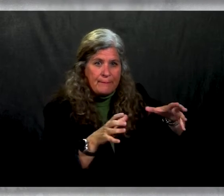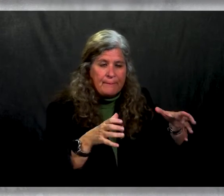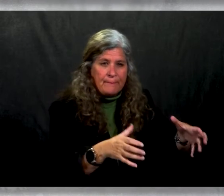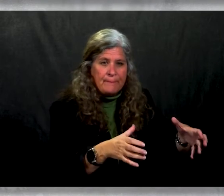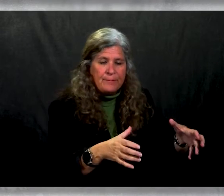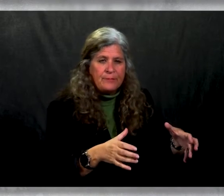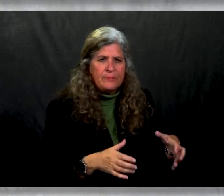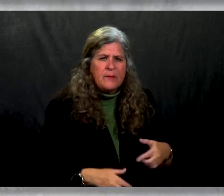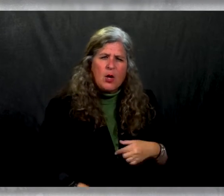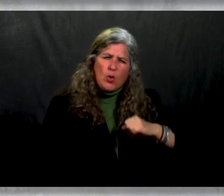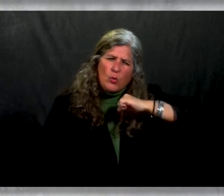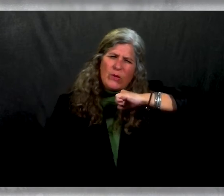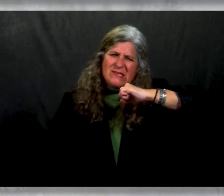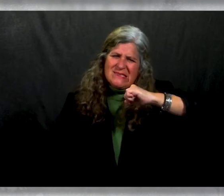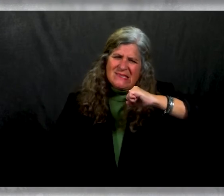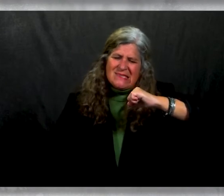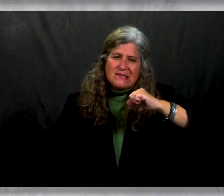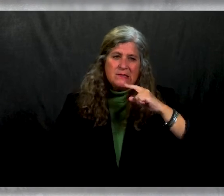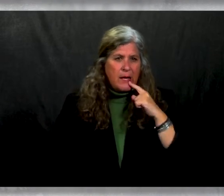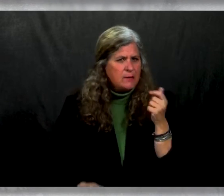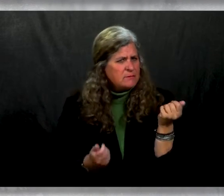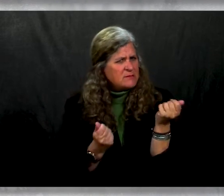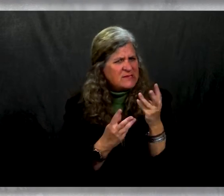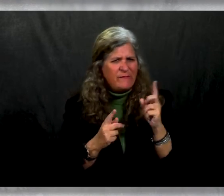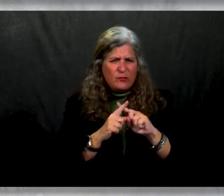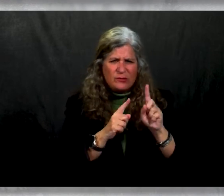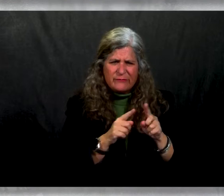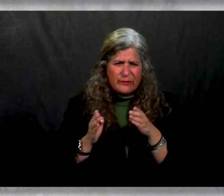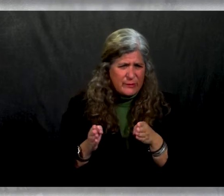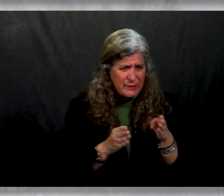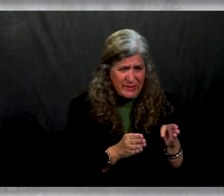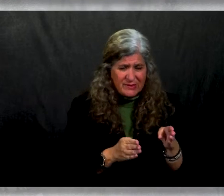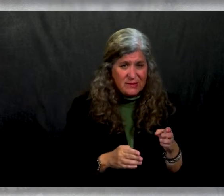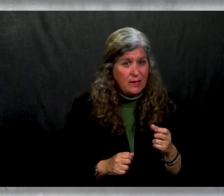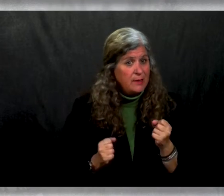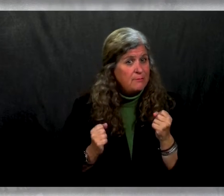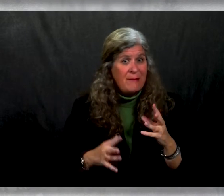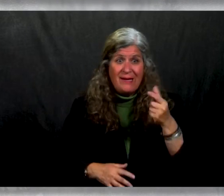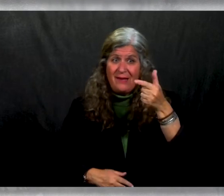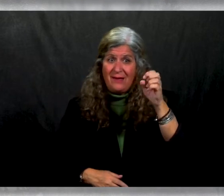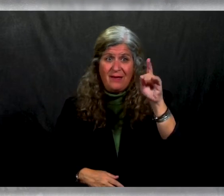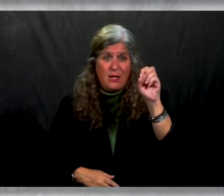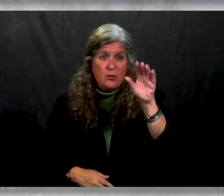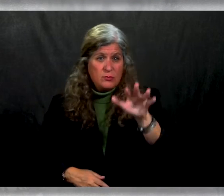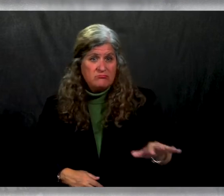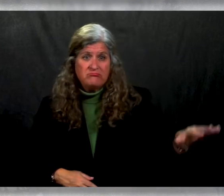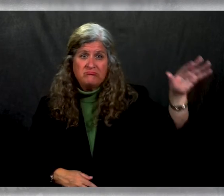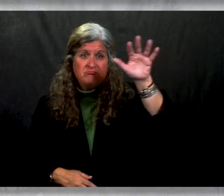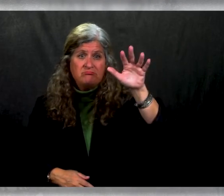Resistance took a lot of forms in the Warsaw ghetto and in many of the ghettos across Nazi occupied Europe.